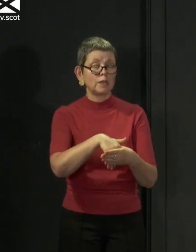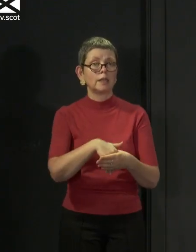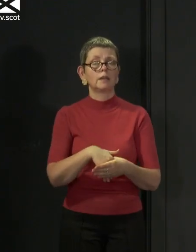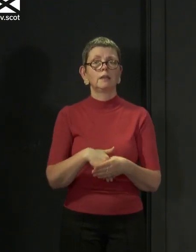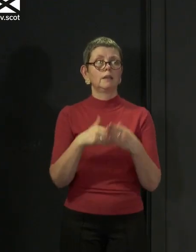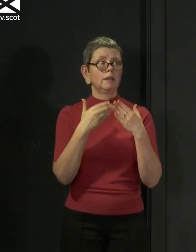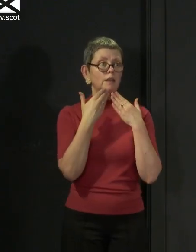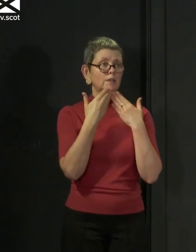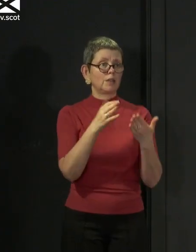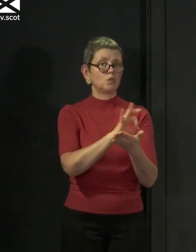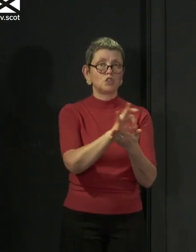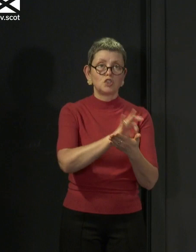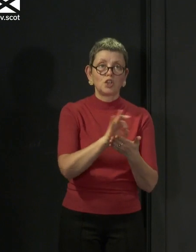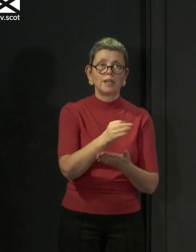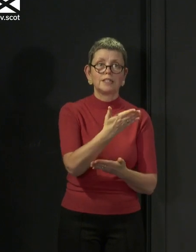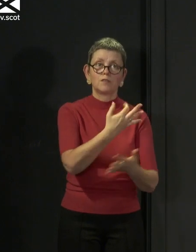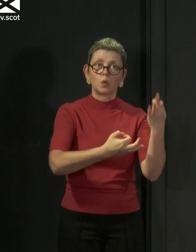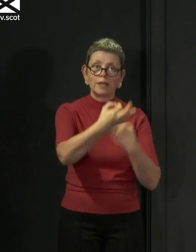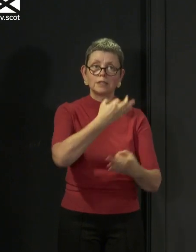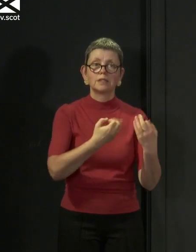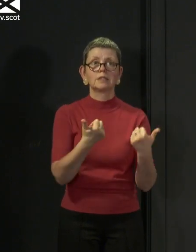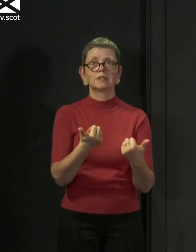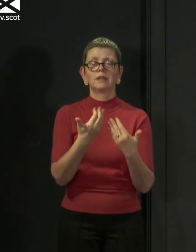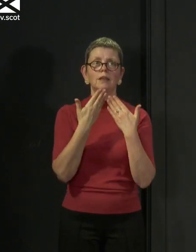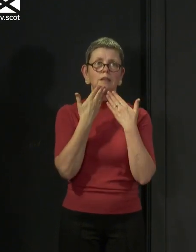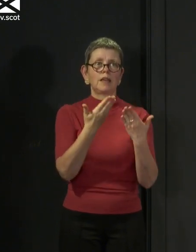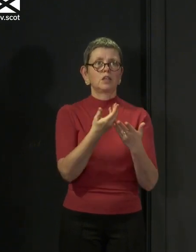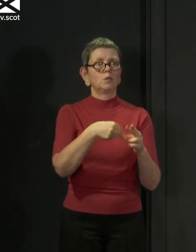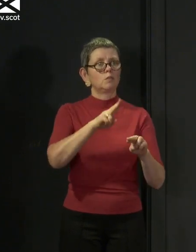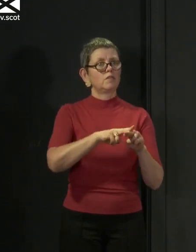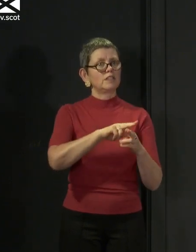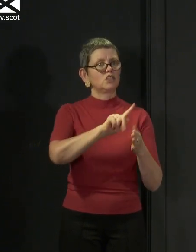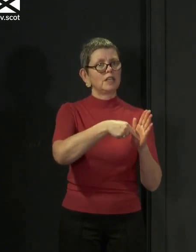journalists, as always, for their questions. My thanks to Professor Jason Leitch, my thanks